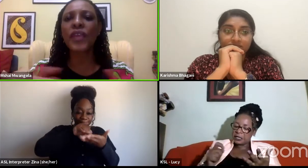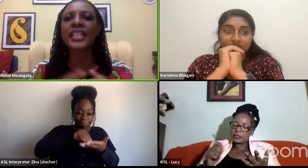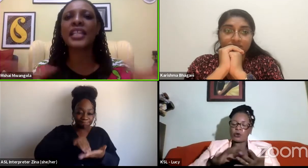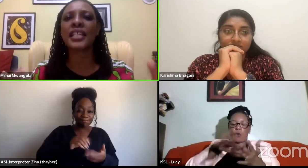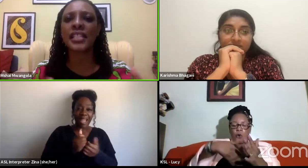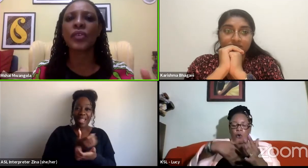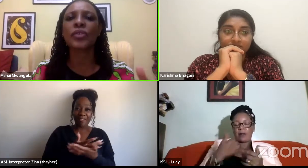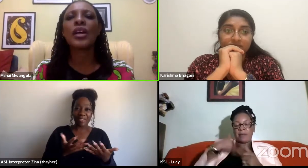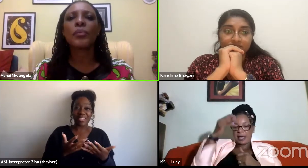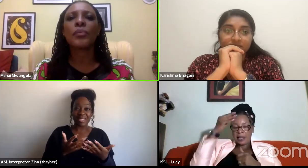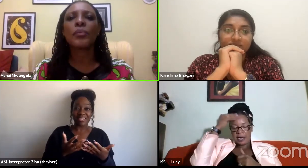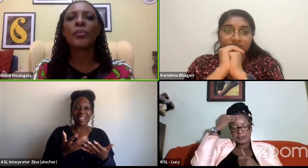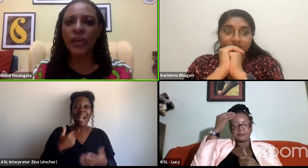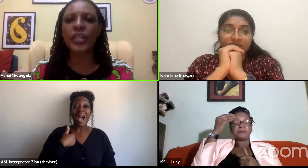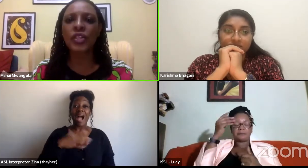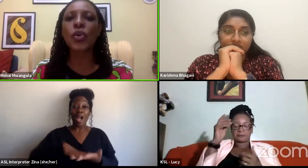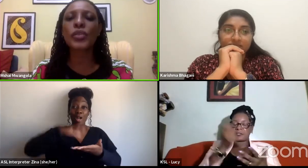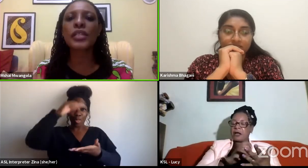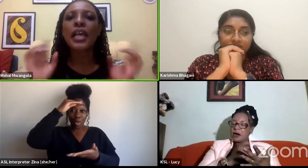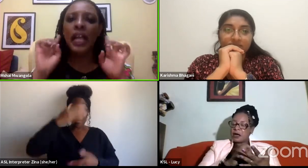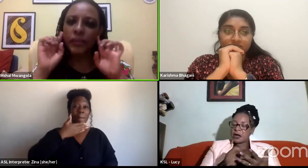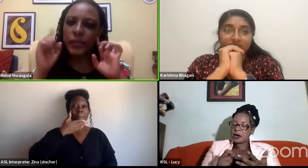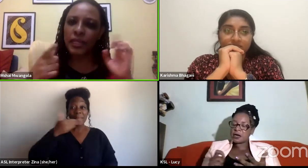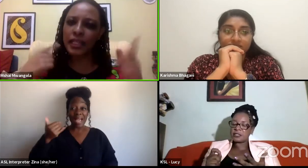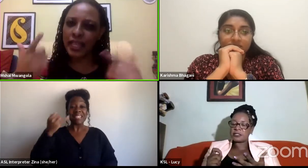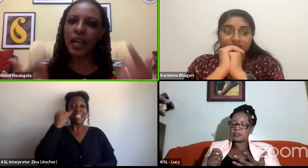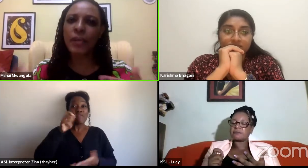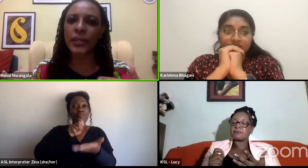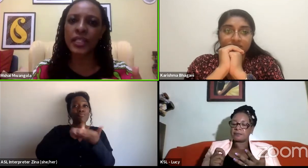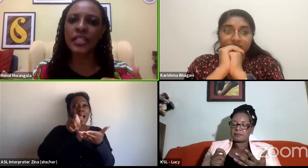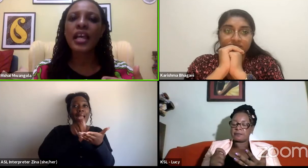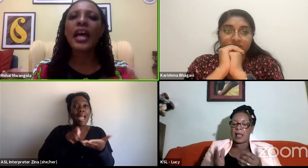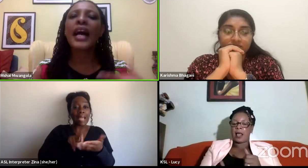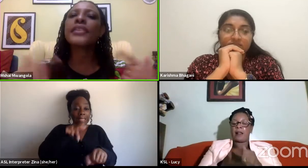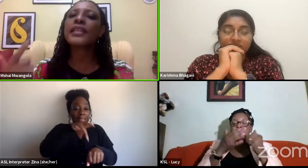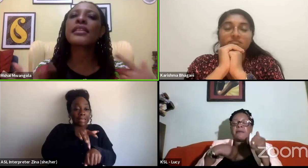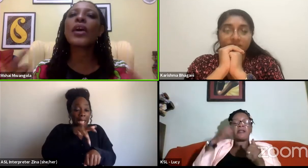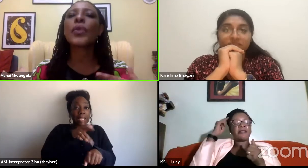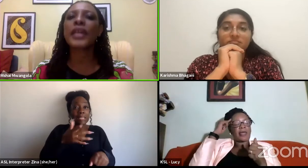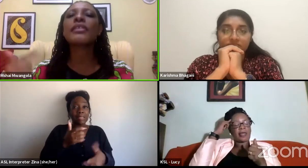writing it down, putting it down in notes helps me think about it and then say, okay,